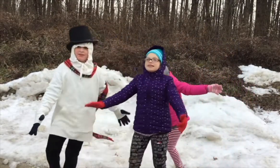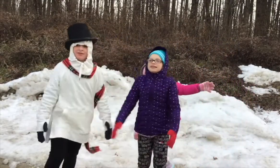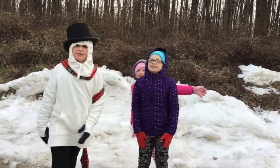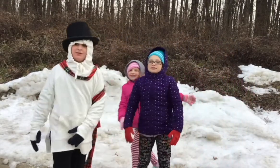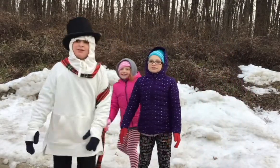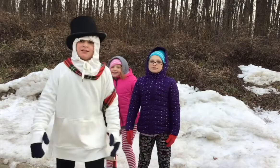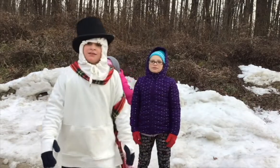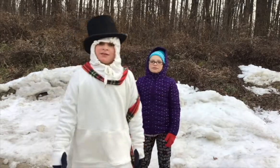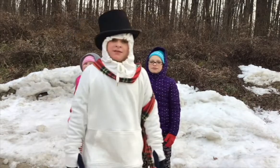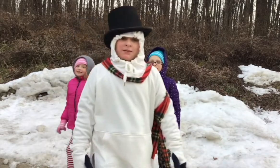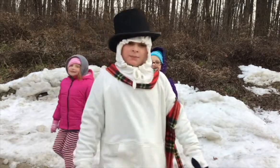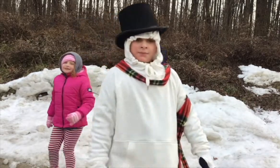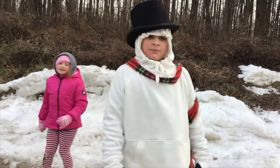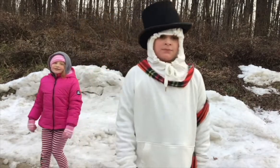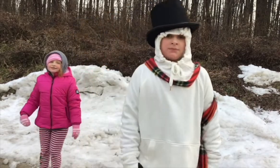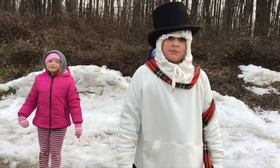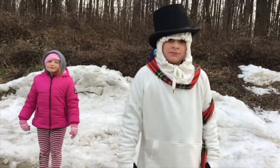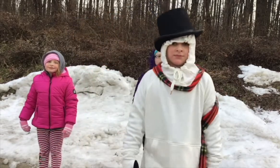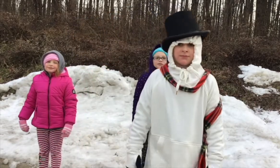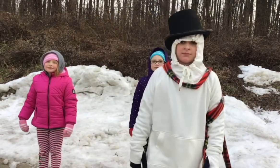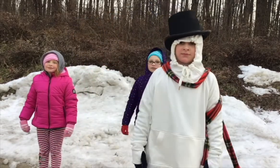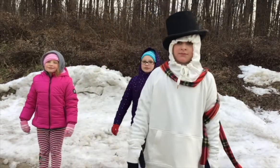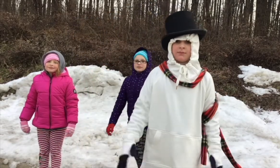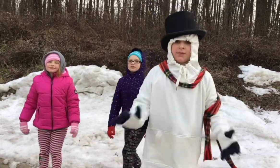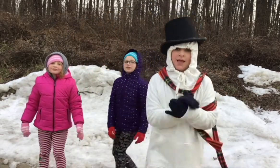do